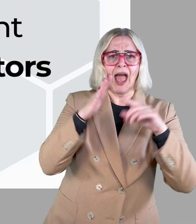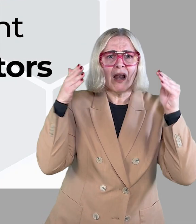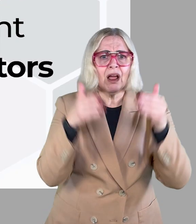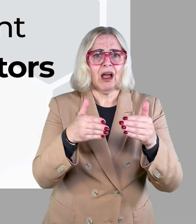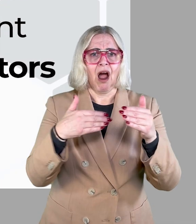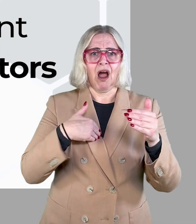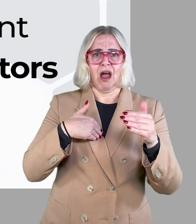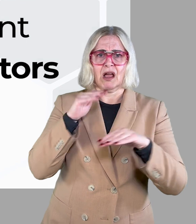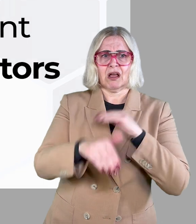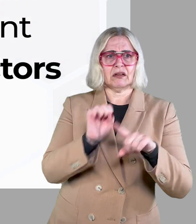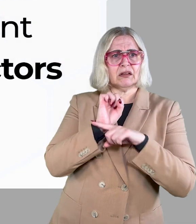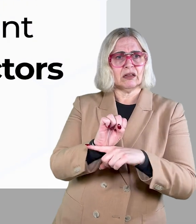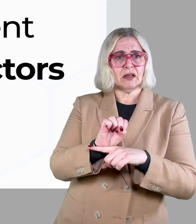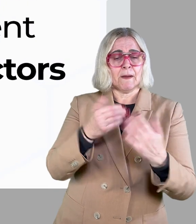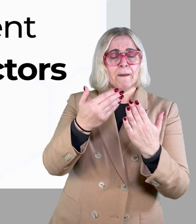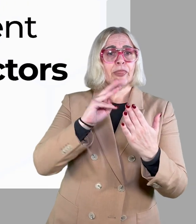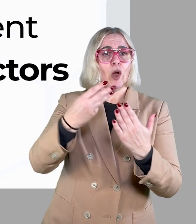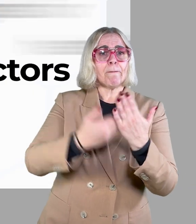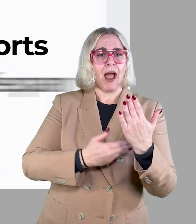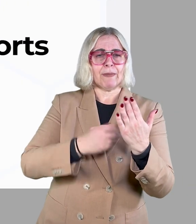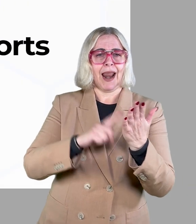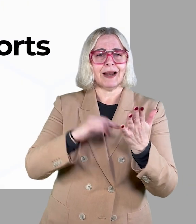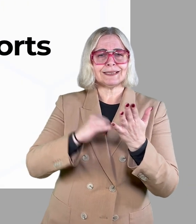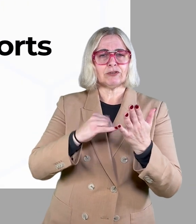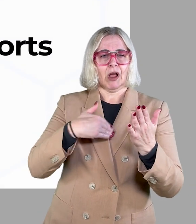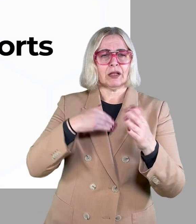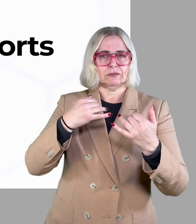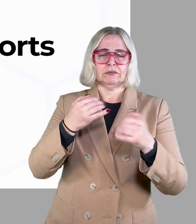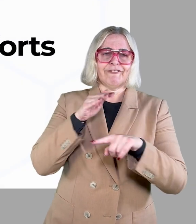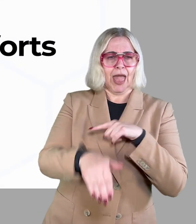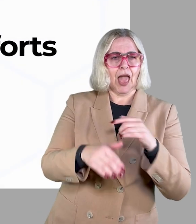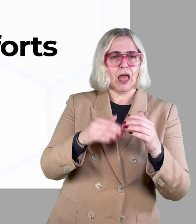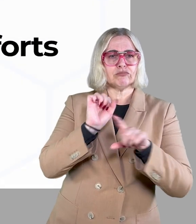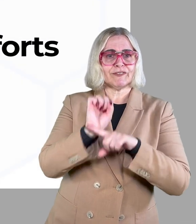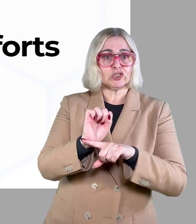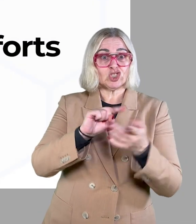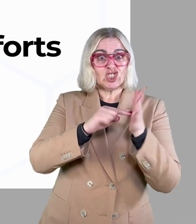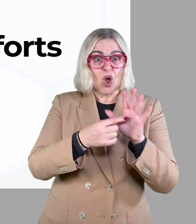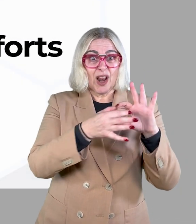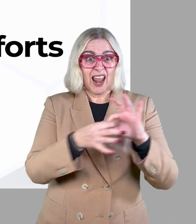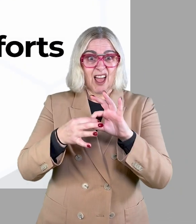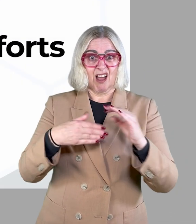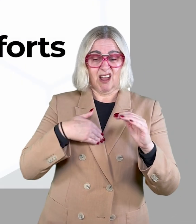and treatment of their upstream risk factors should be considered primary targets for heart failure prevention efforts across the lifespan.